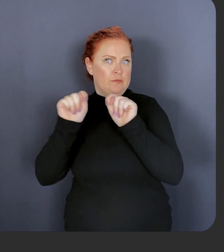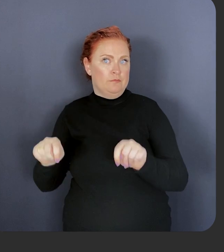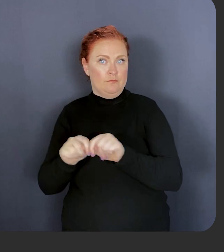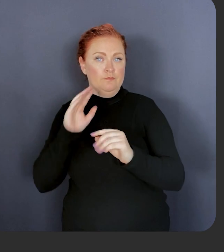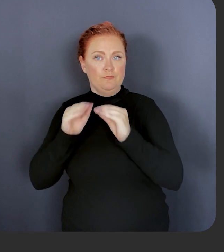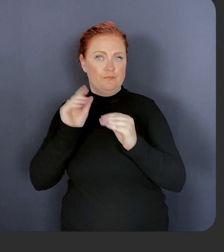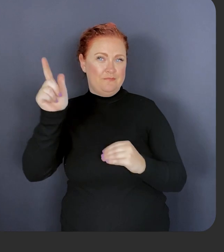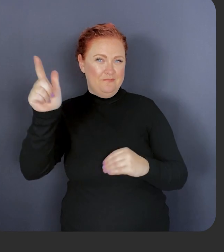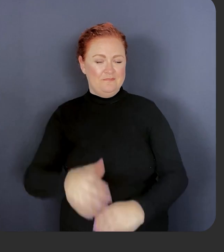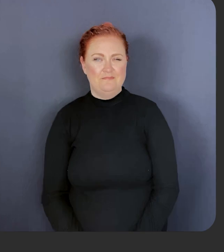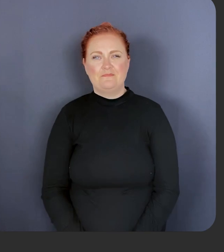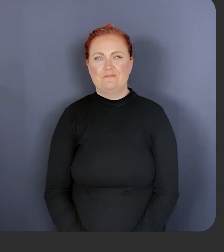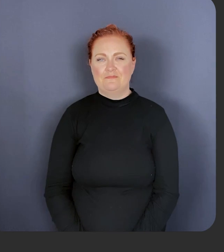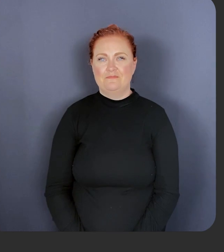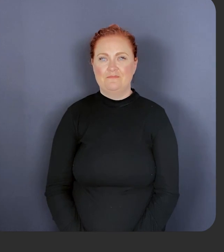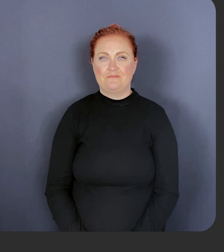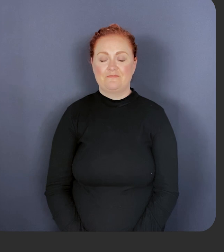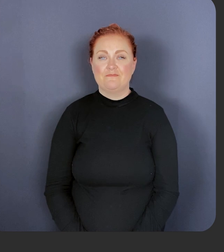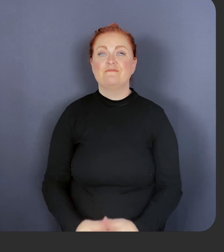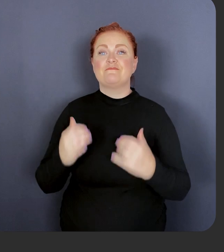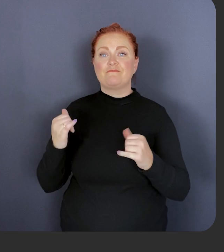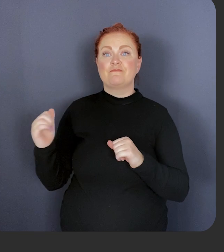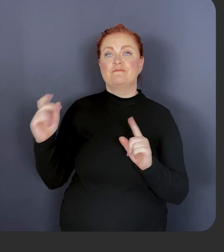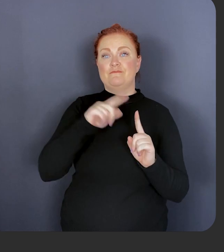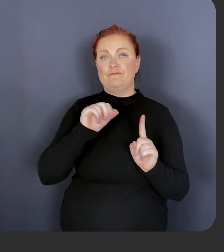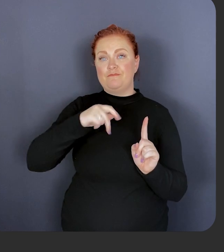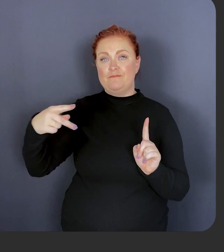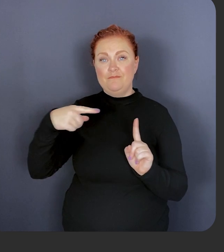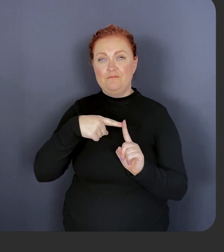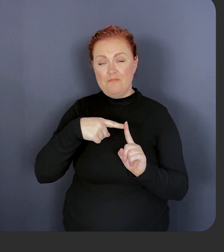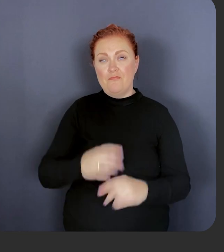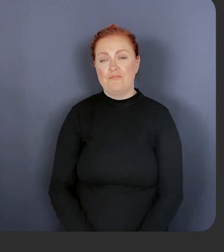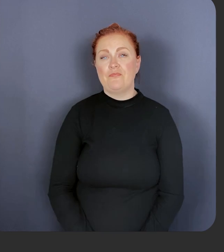So we'll fix that in a little bit. And if I go back to my application,